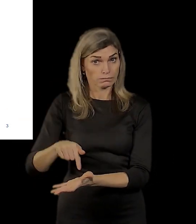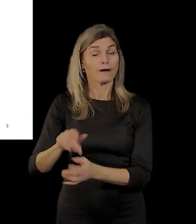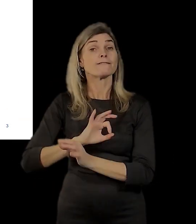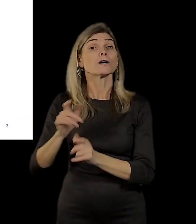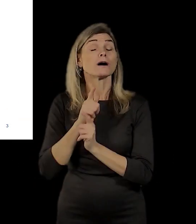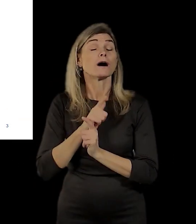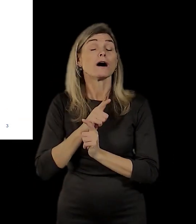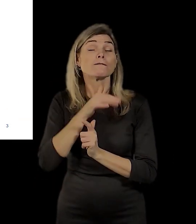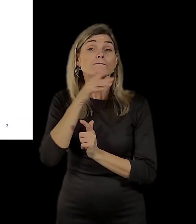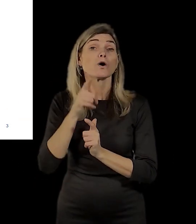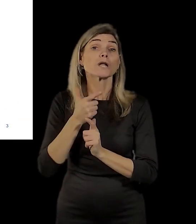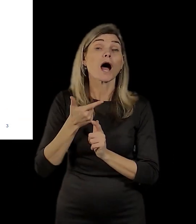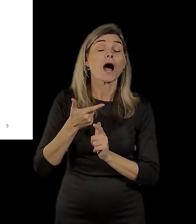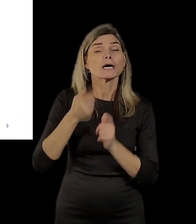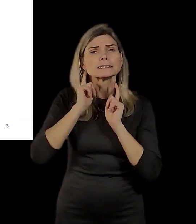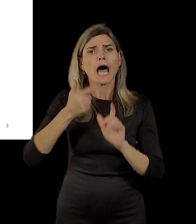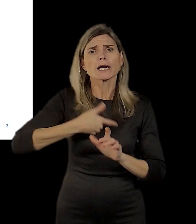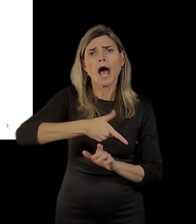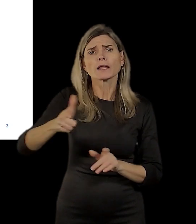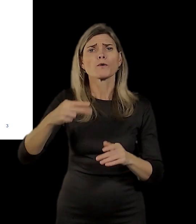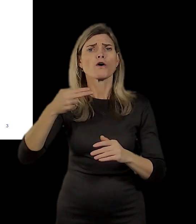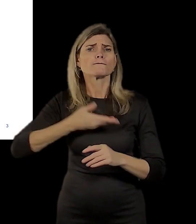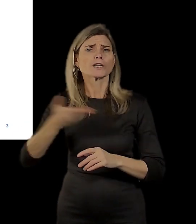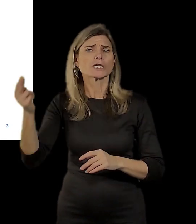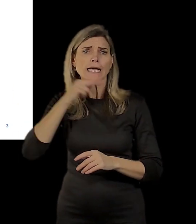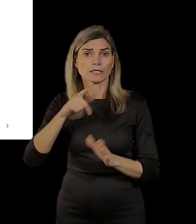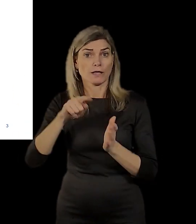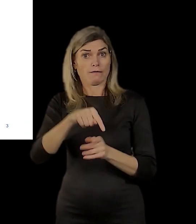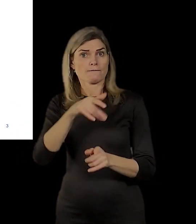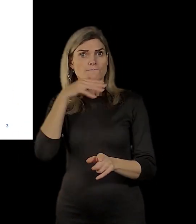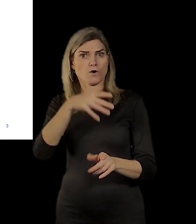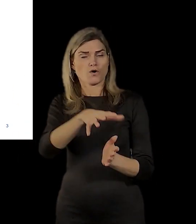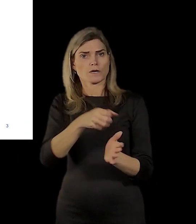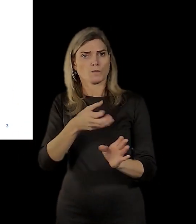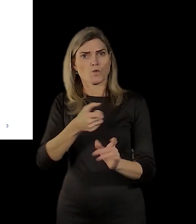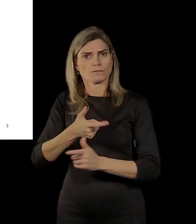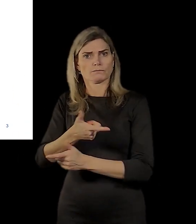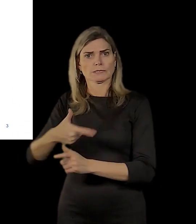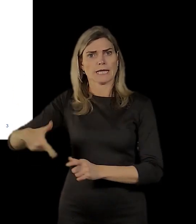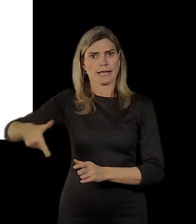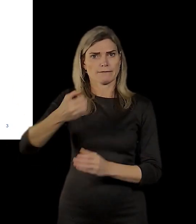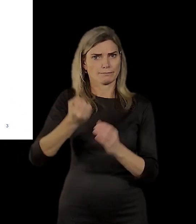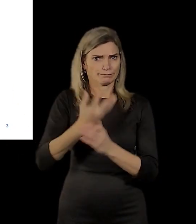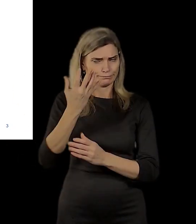We basically canceled the storm sewer system on this project. And we are trying to use everything back into the area.